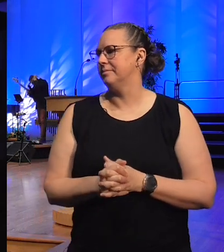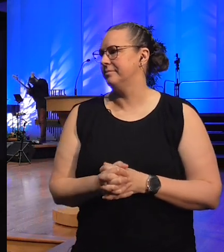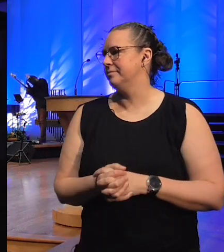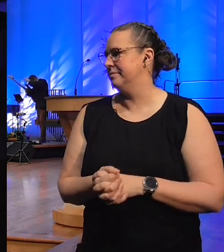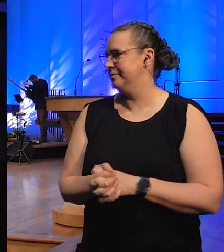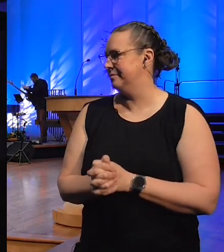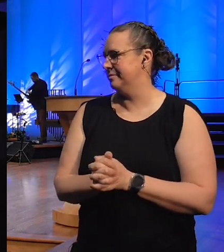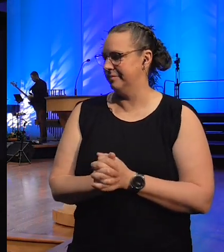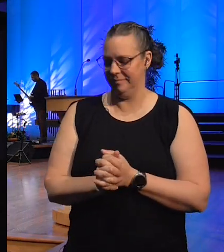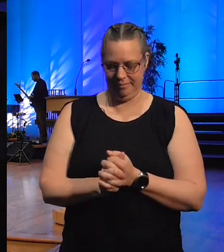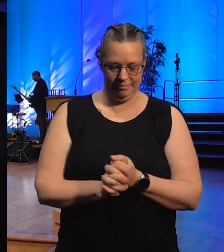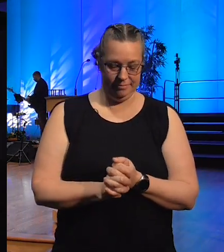Tom